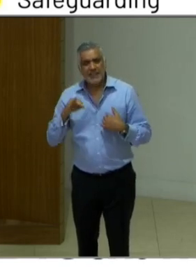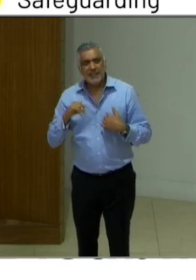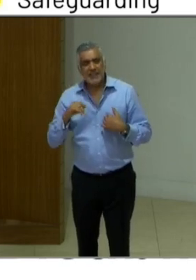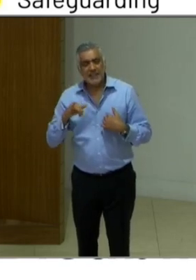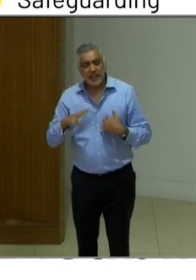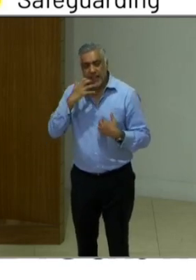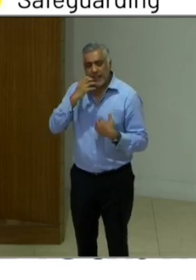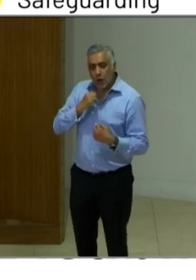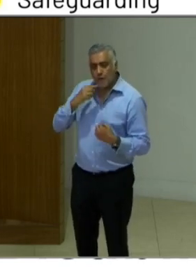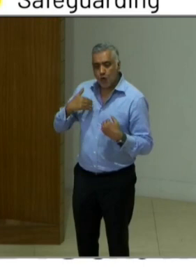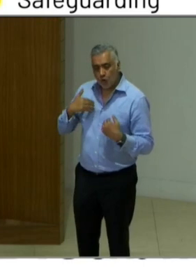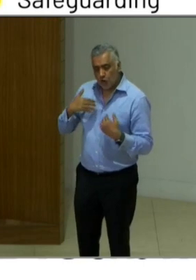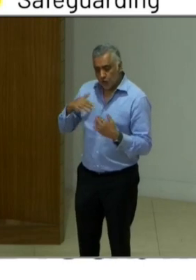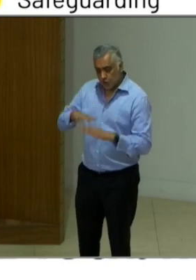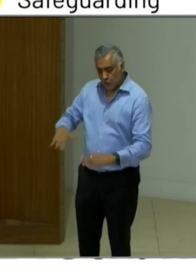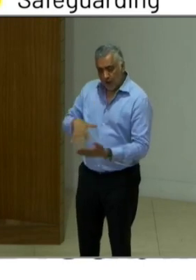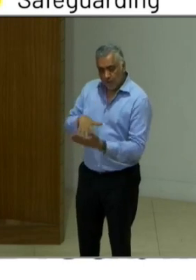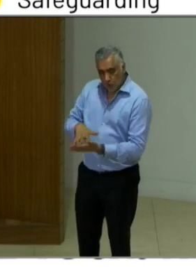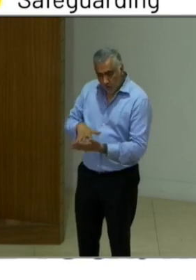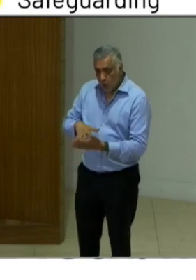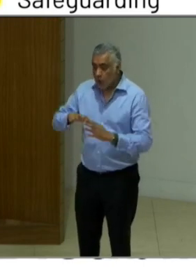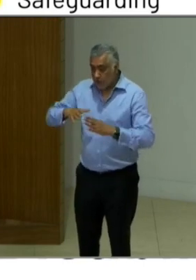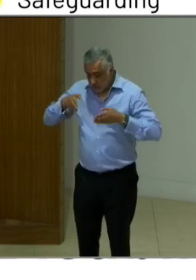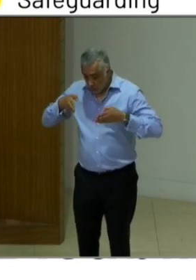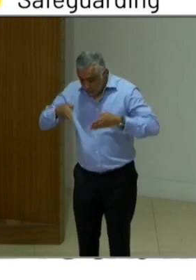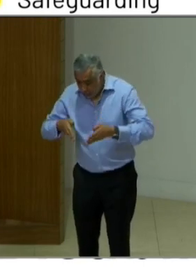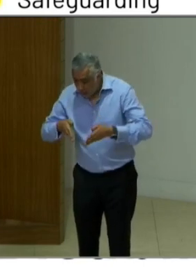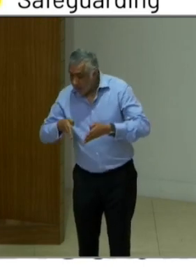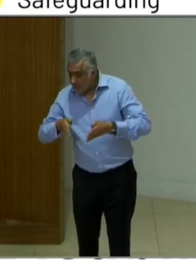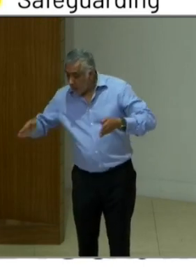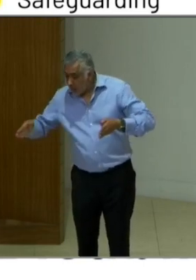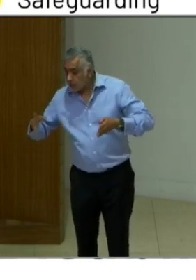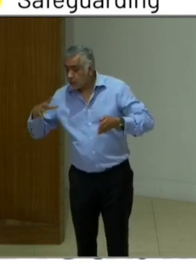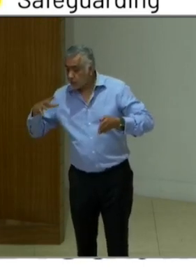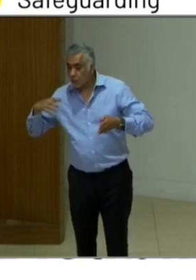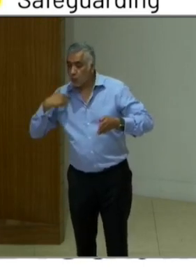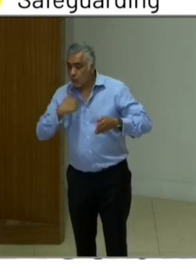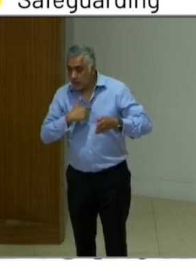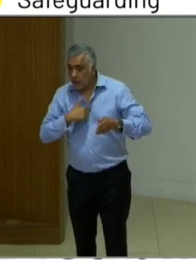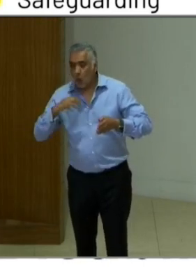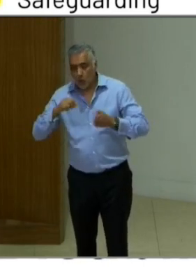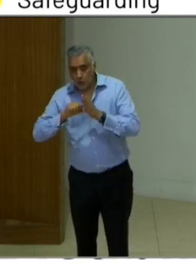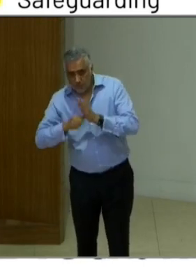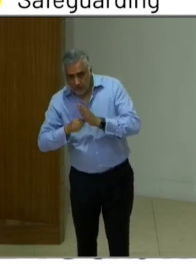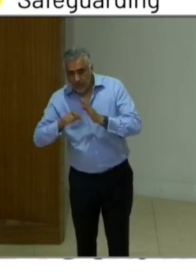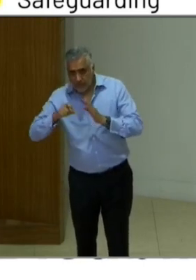Persons, not only broadens the scope, but expands the mission of the Institute to emphasise the need to care and respect